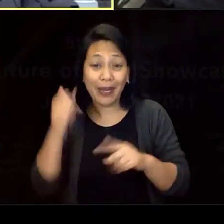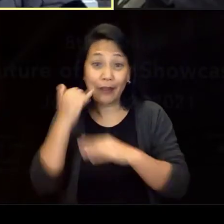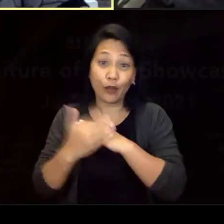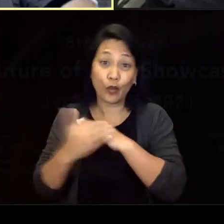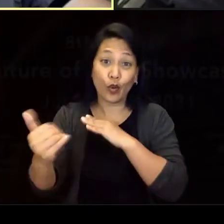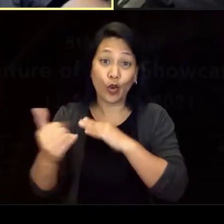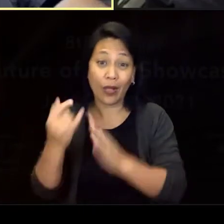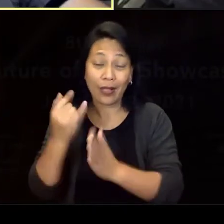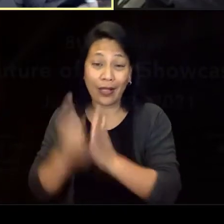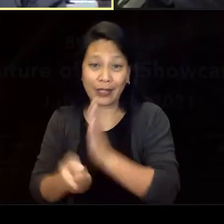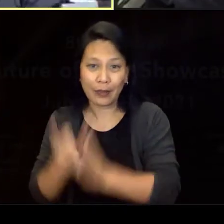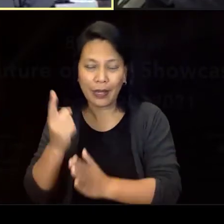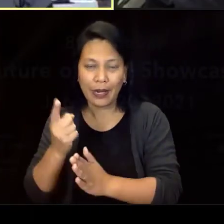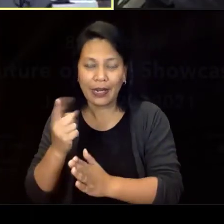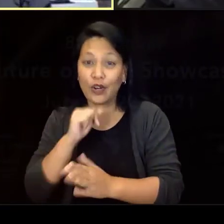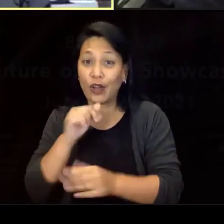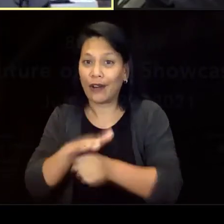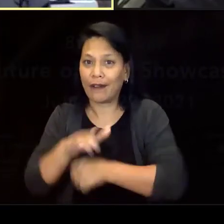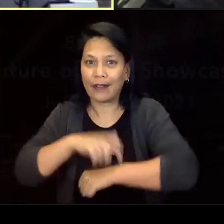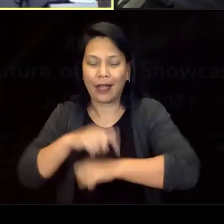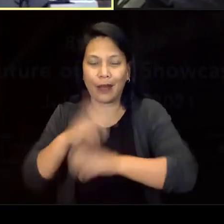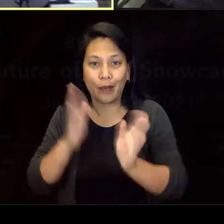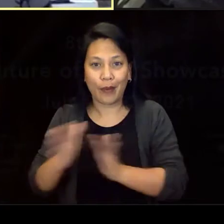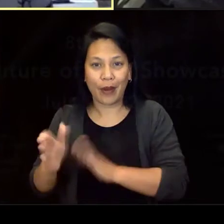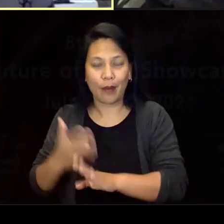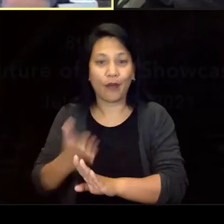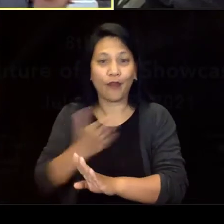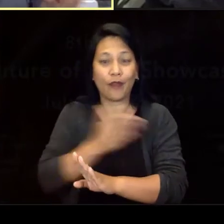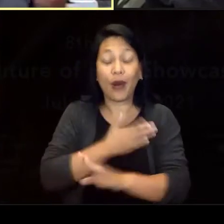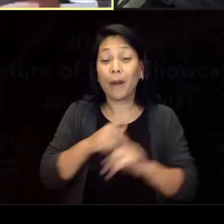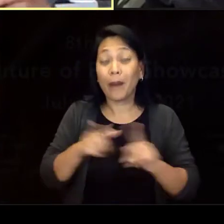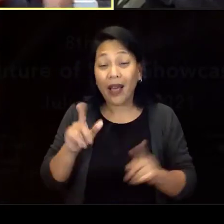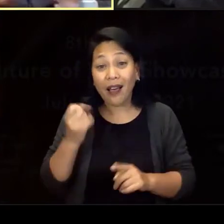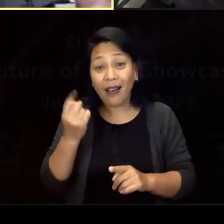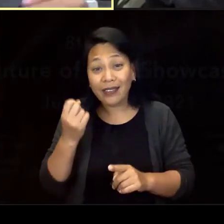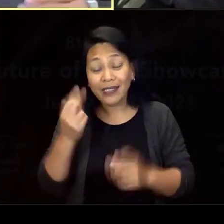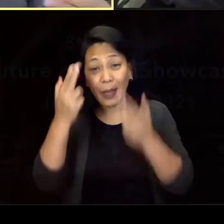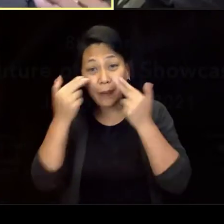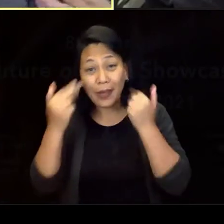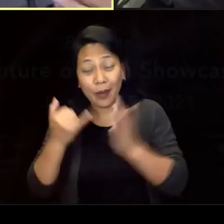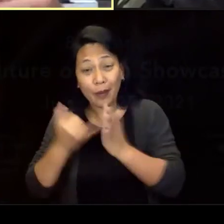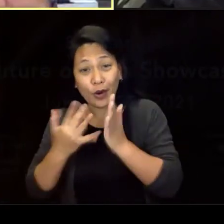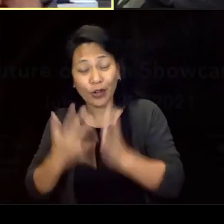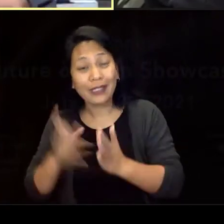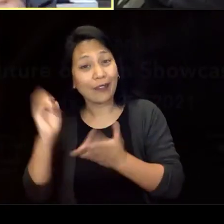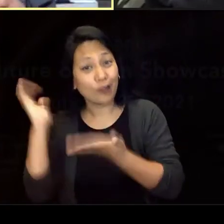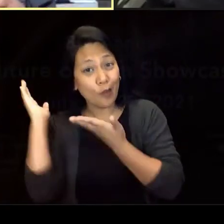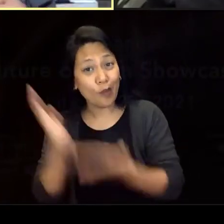But, that's the other part is that as a makeup artist, you need to have, you need to be bringing all of your tools and all of your